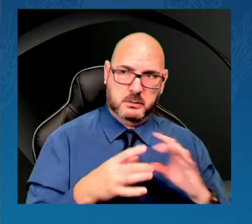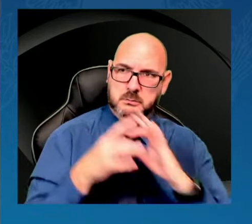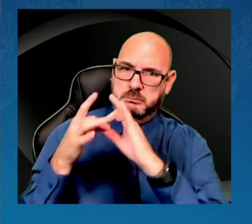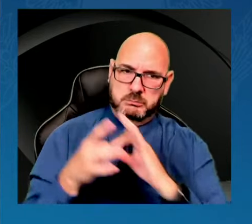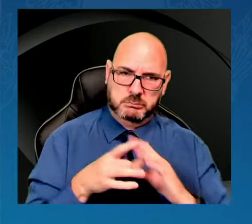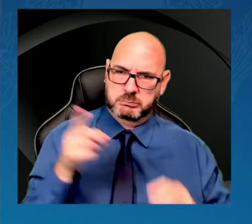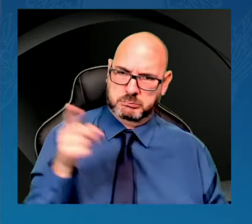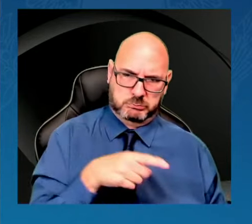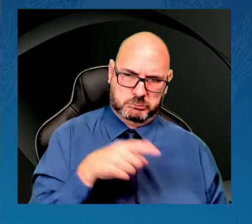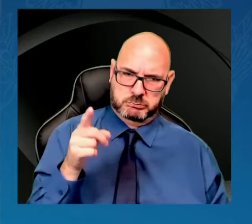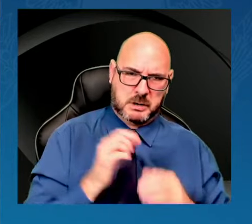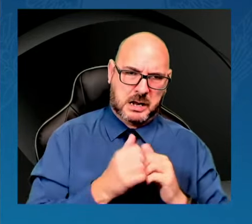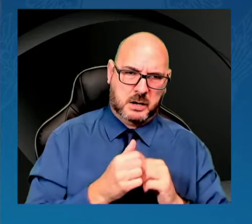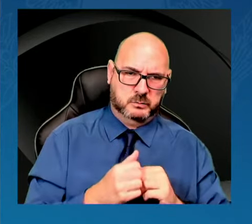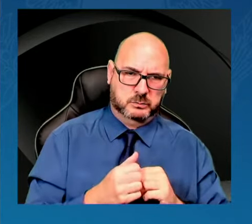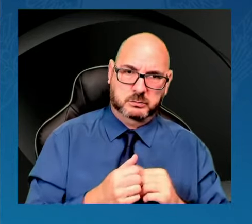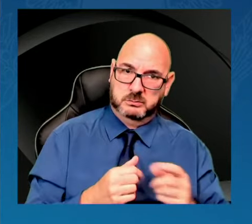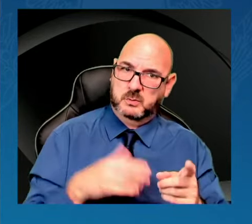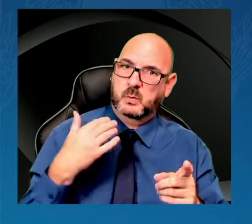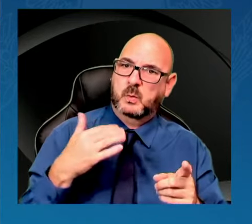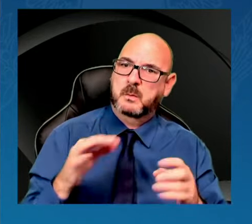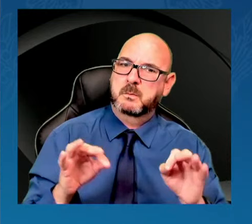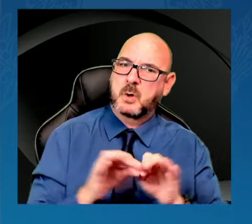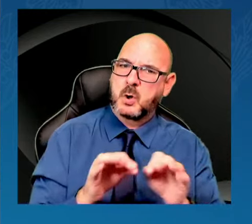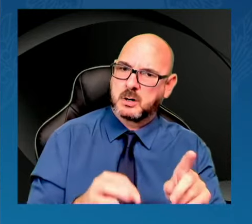So, in the United States of America today,